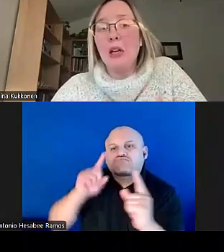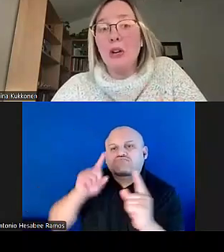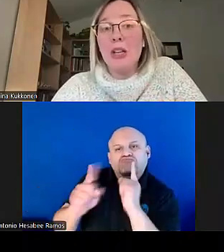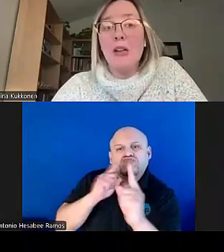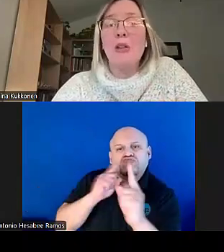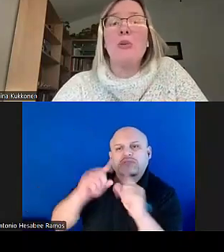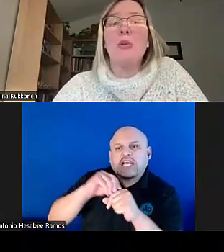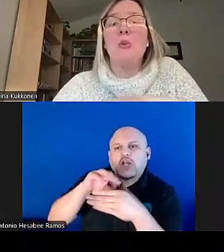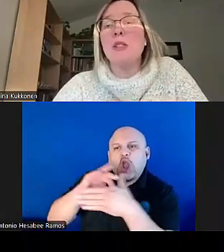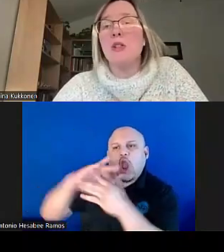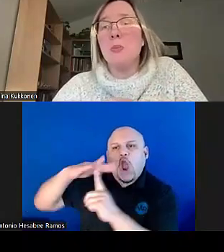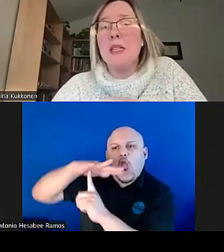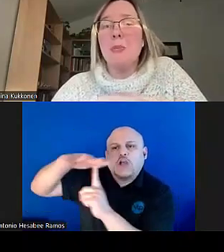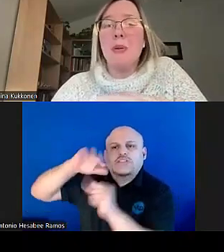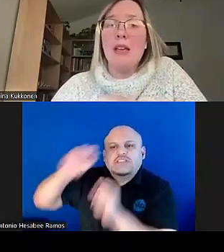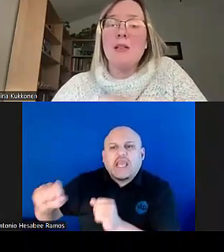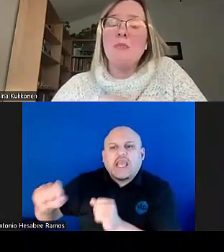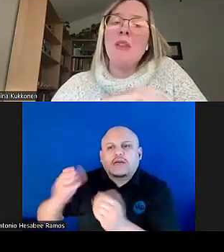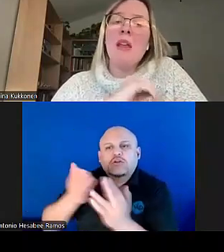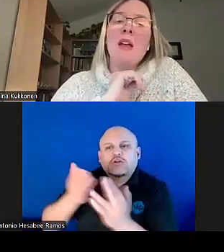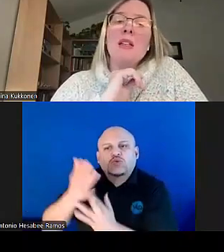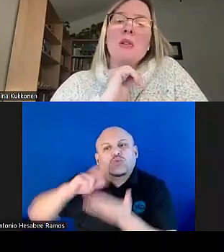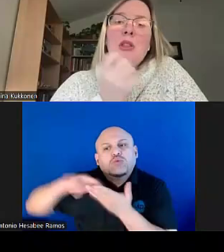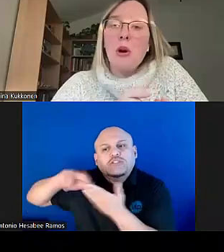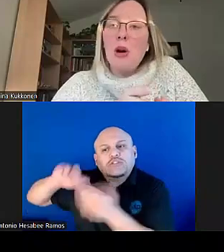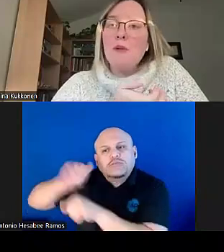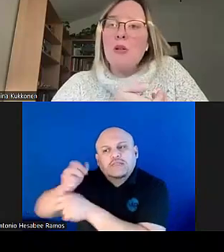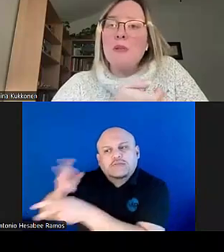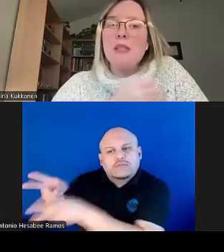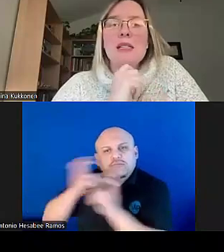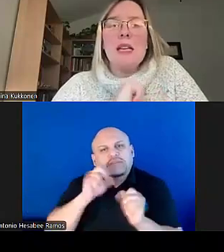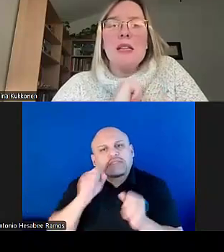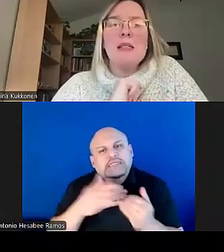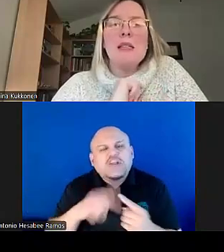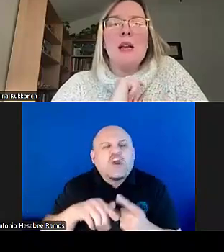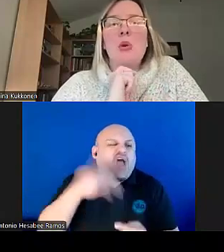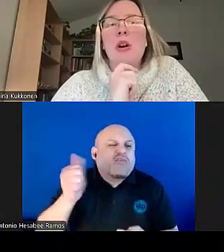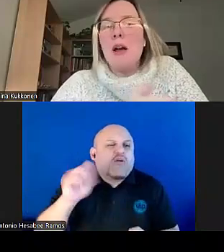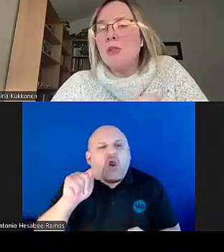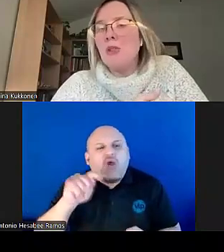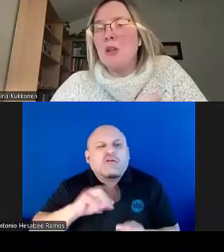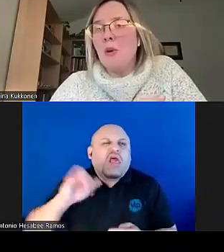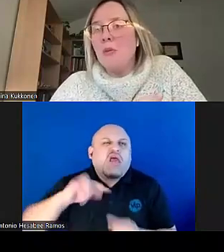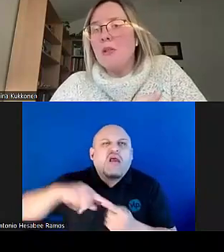clearly through research-based plays. So other art forms like dance and more abstract forms,